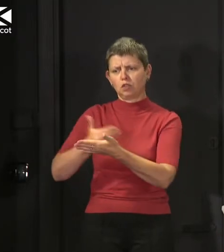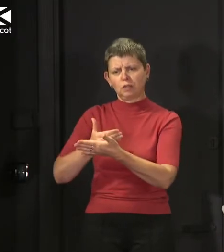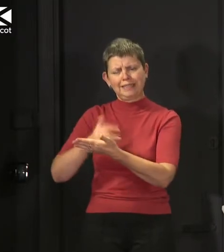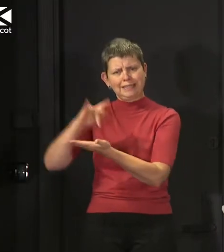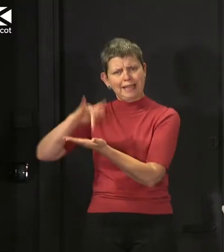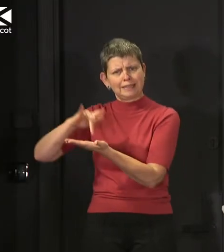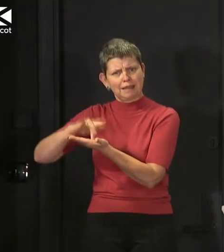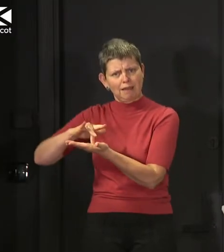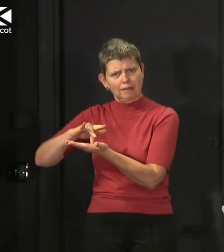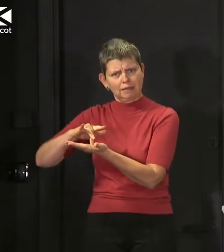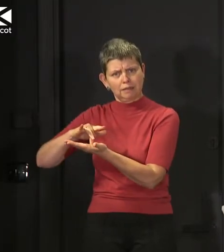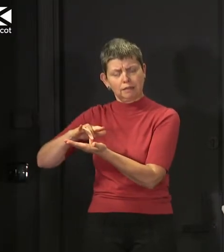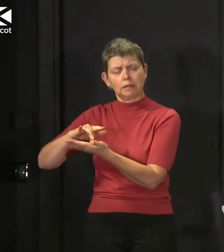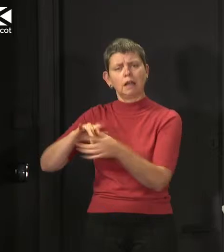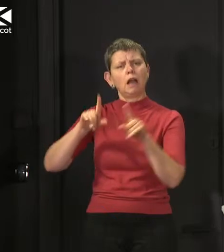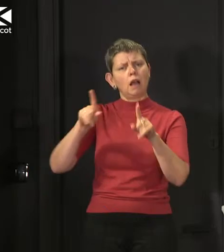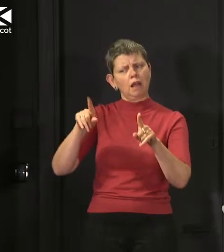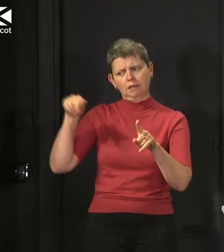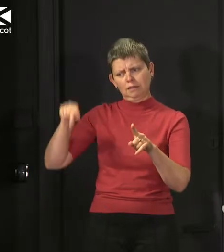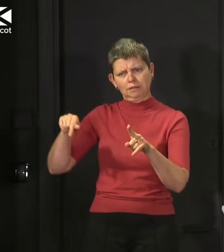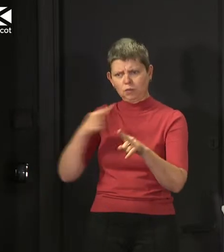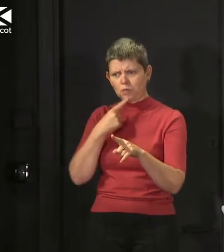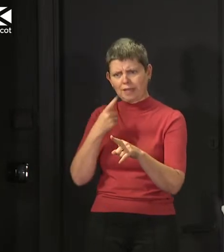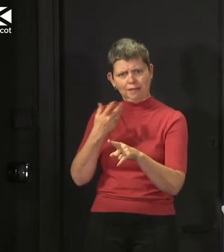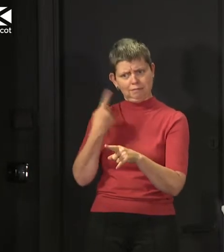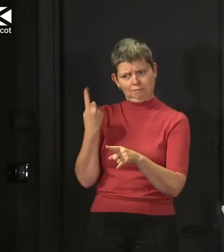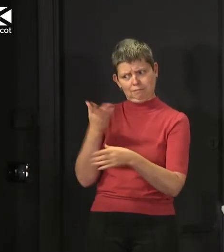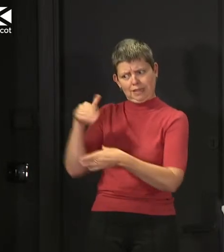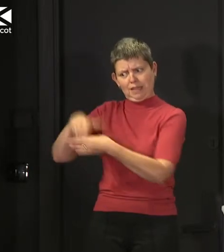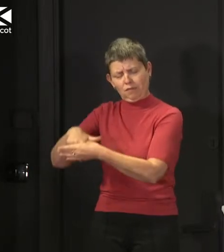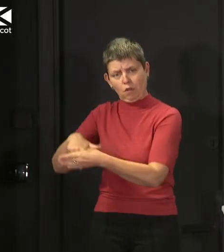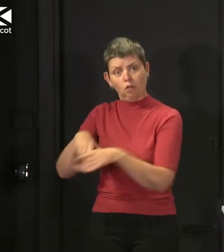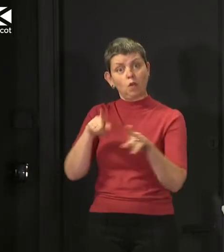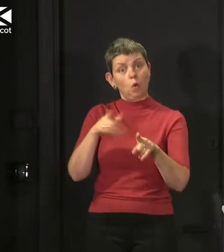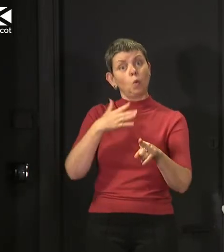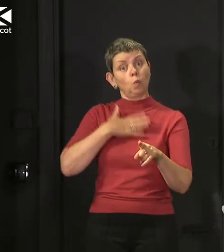the Scottish Government will have with that. We want again to be a full participant in